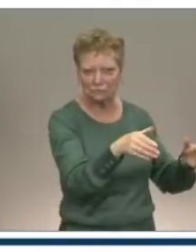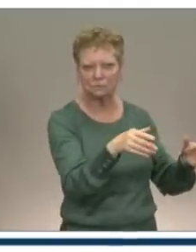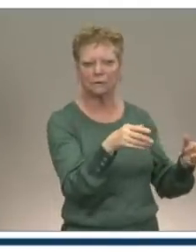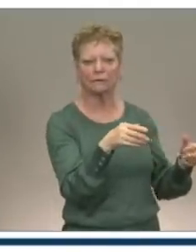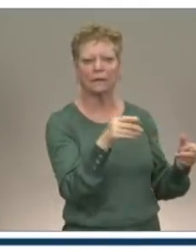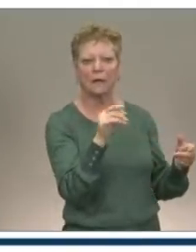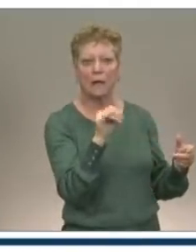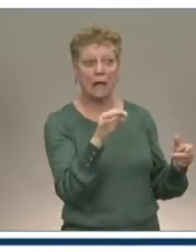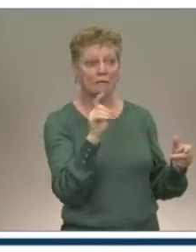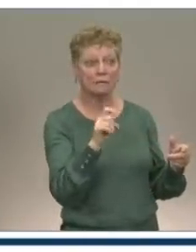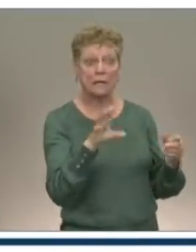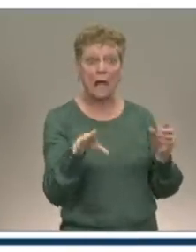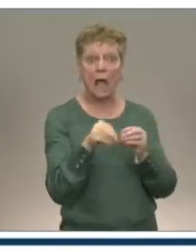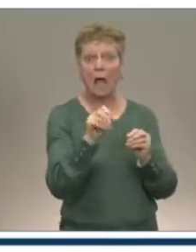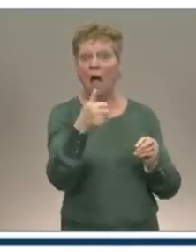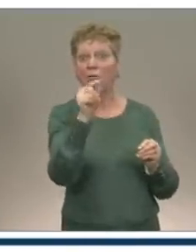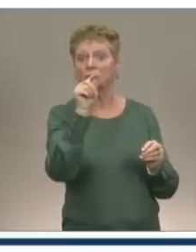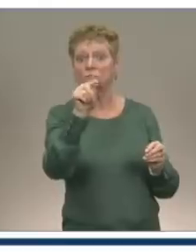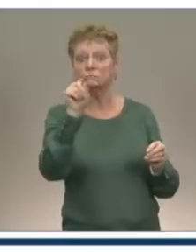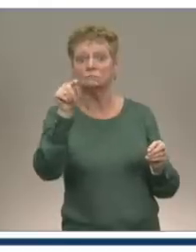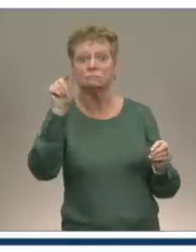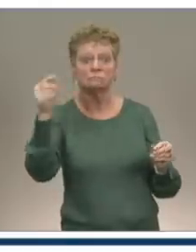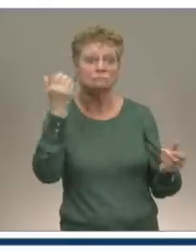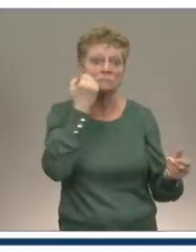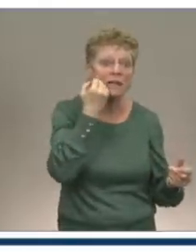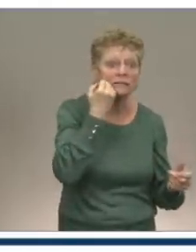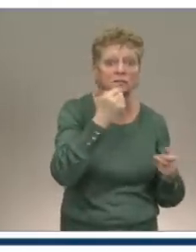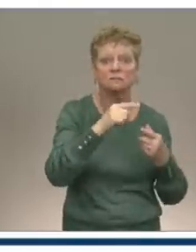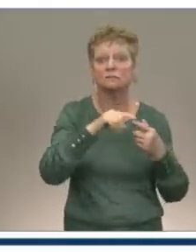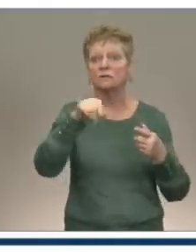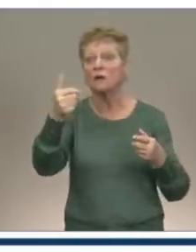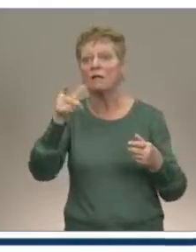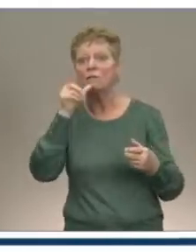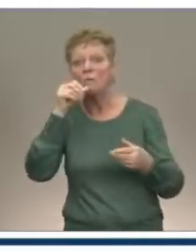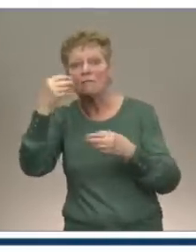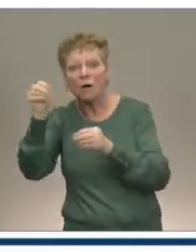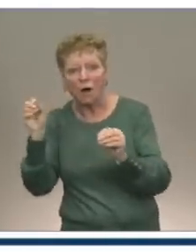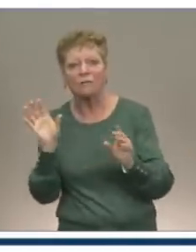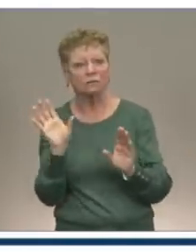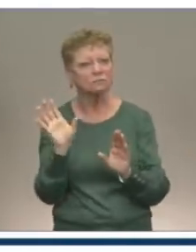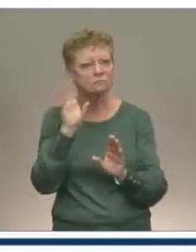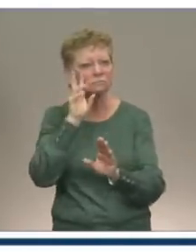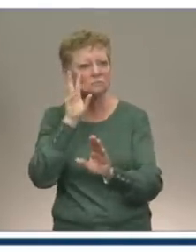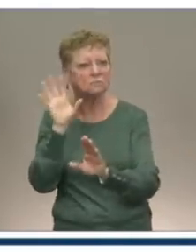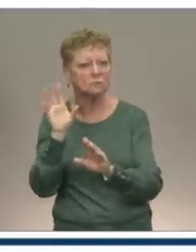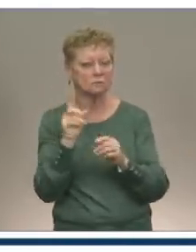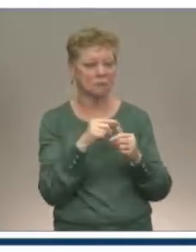to add others uh we're still we've just gotten through uh the first round and i would say if